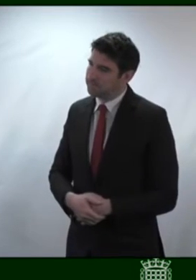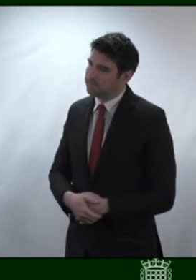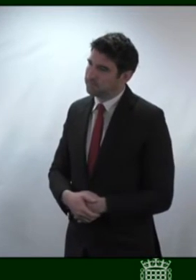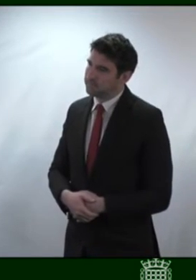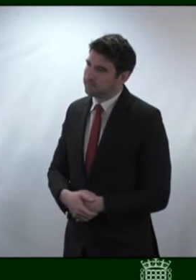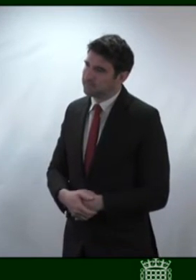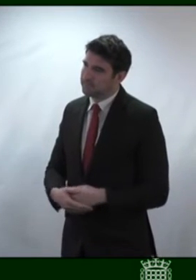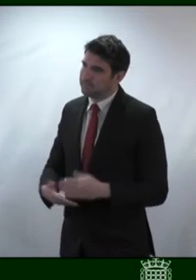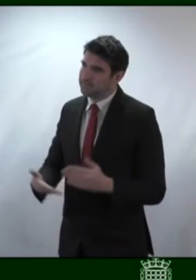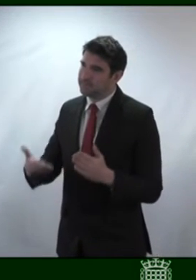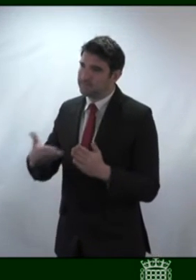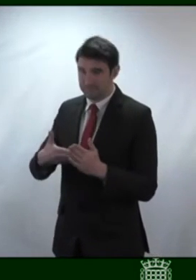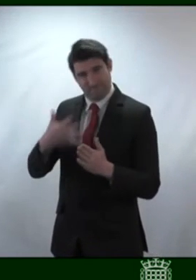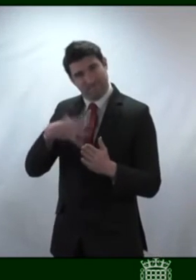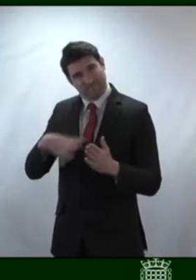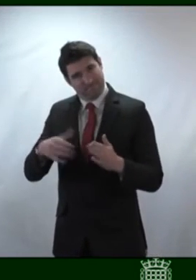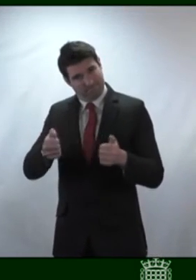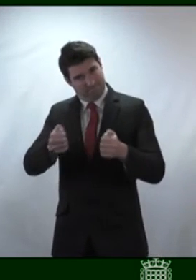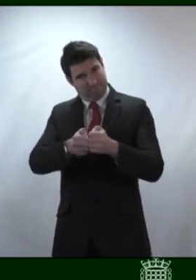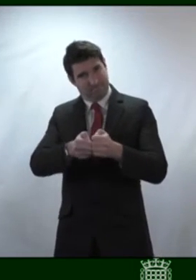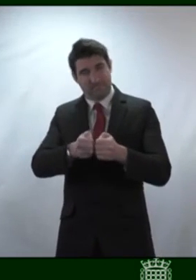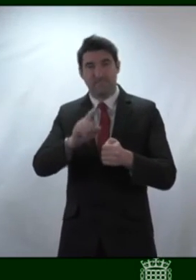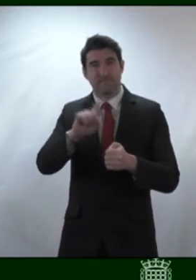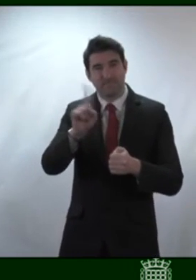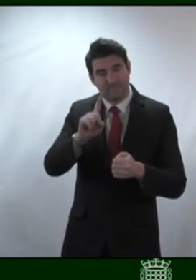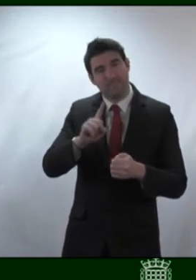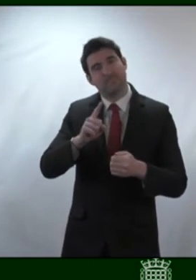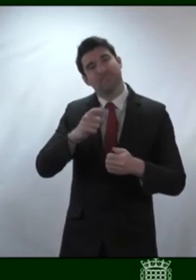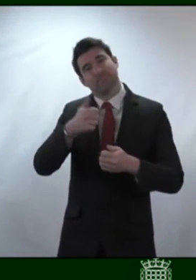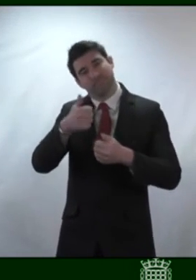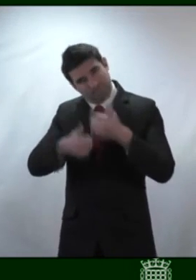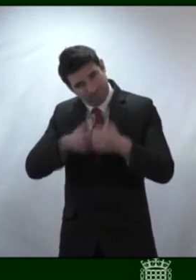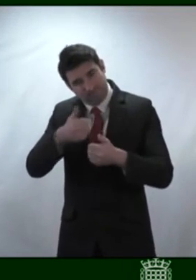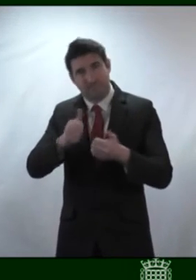to all the staff, the armed forces and our emergency services, and thank you, Mr Speaker,